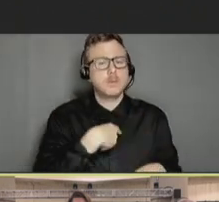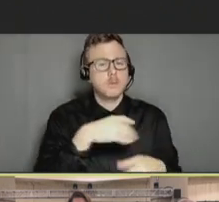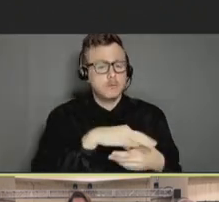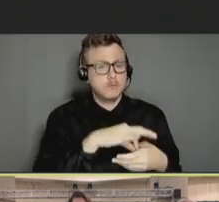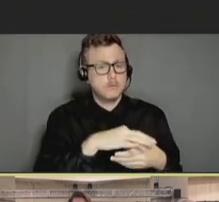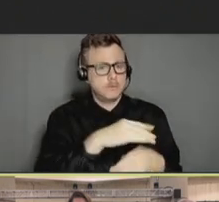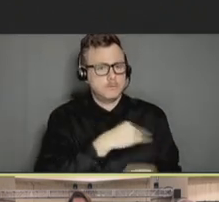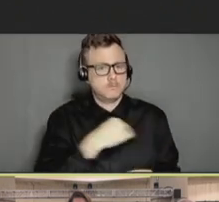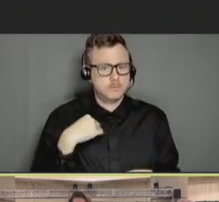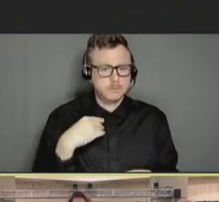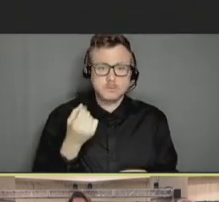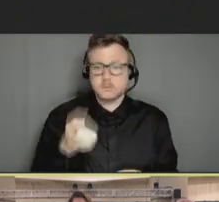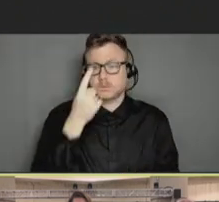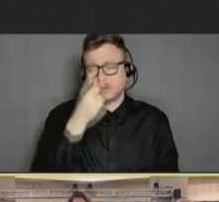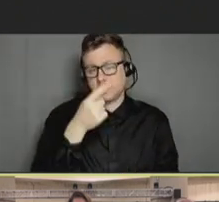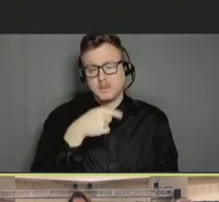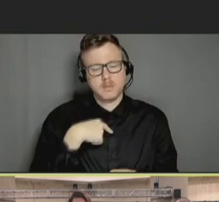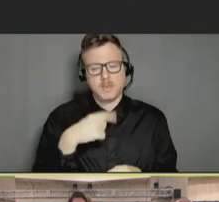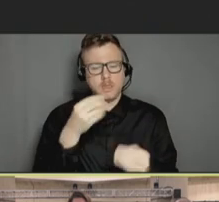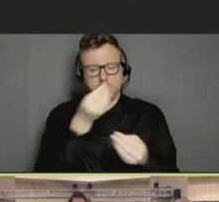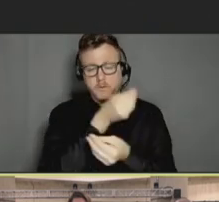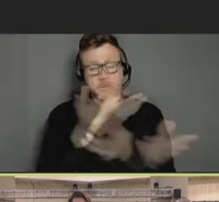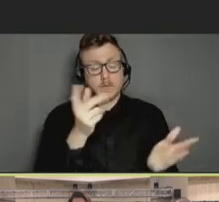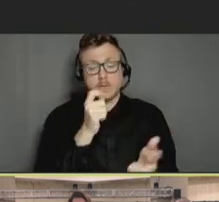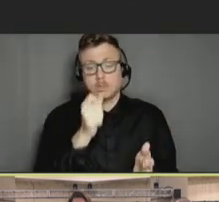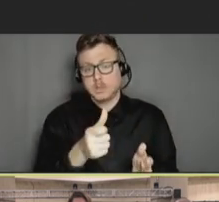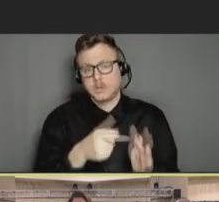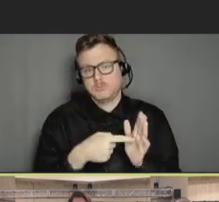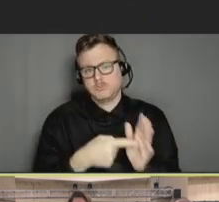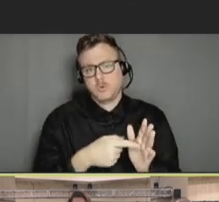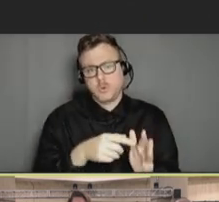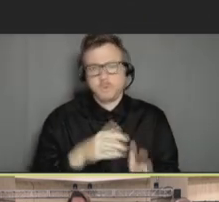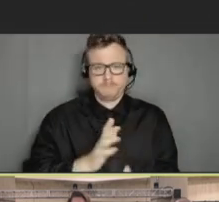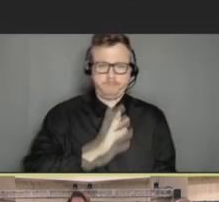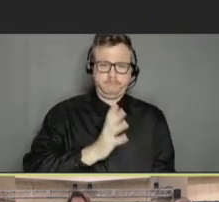provided at this meeting does not necessarily represent the official position of the National